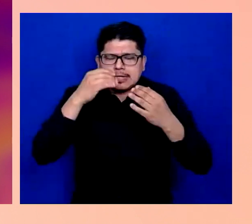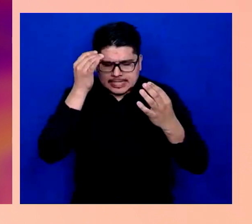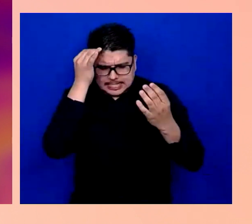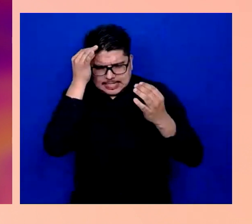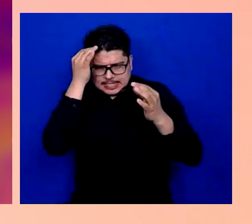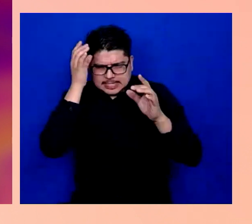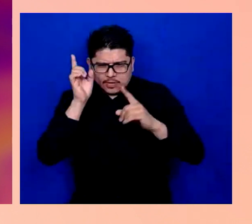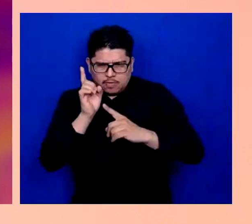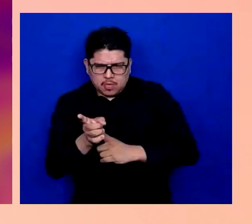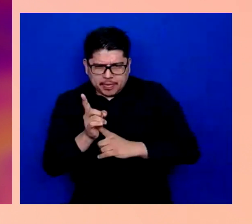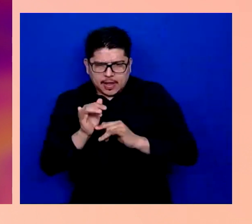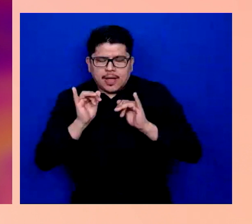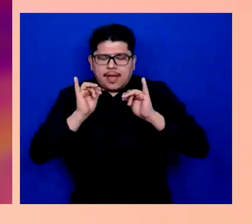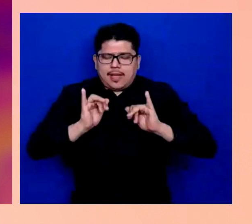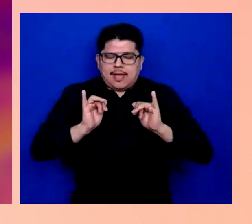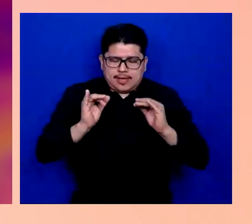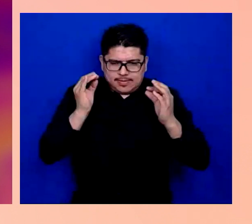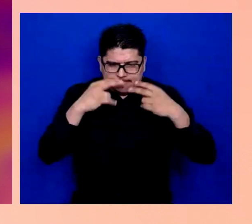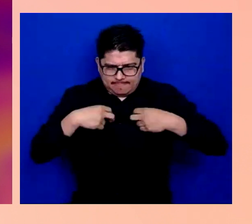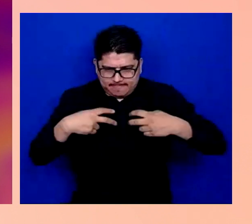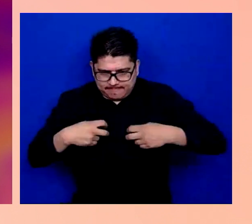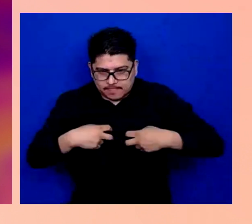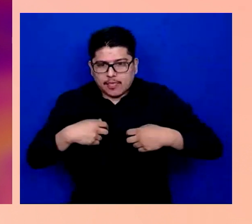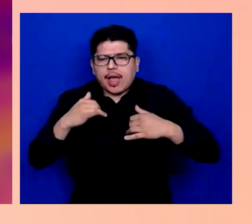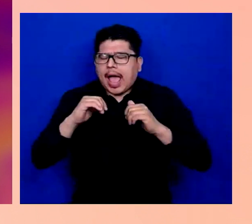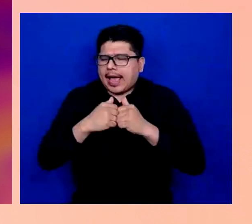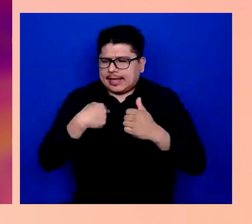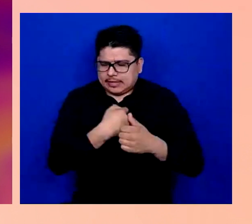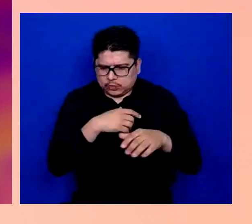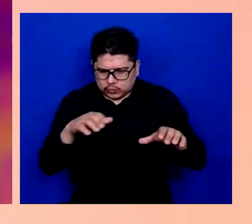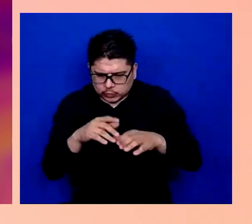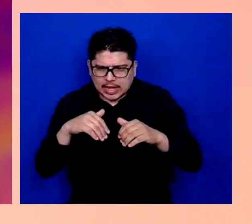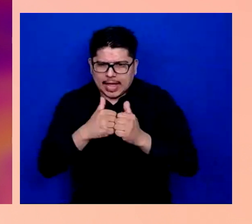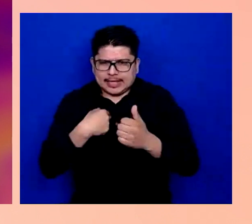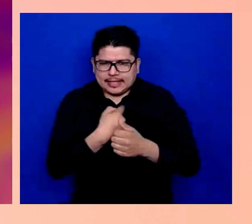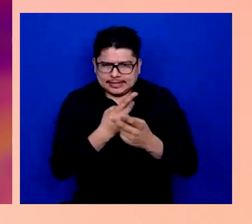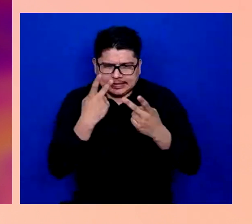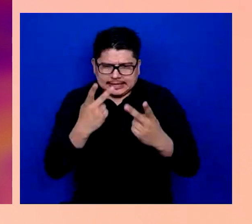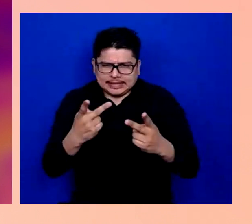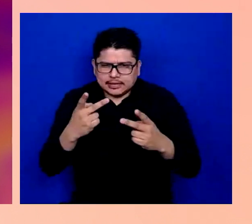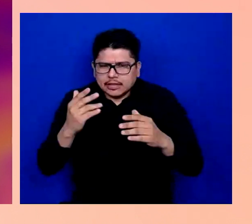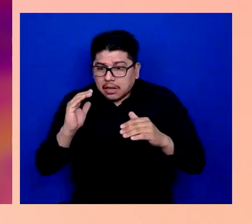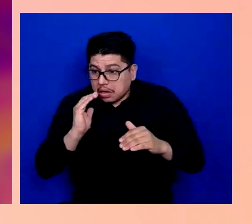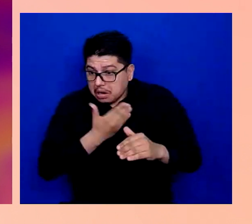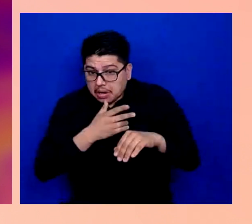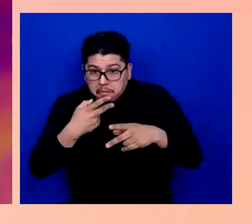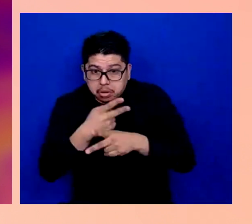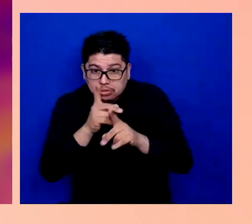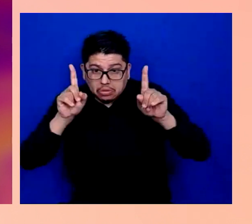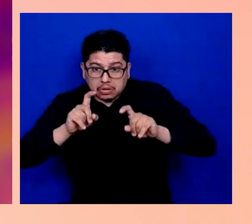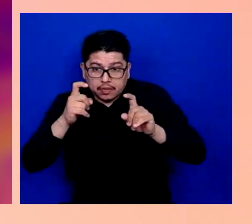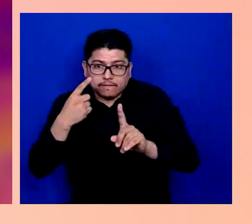What I'm seeing in terms of our product testing lab, our user experience lab, because we're very focused on